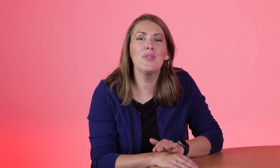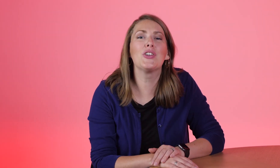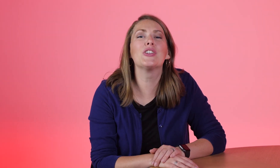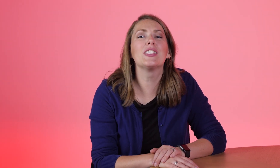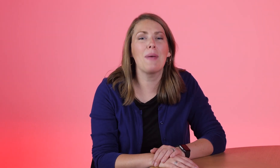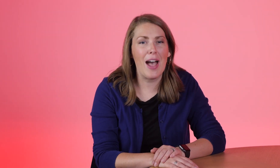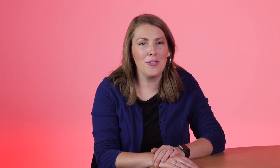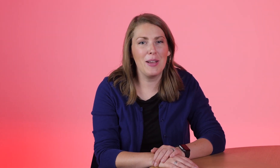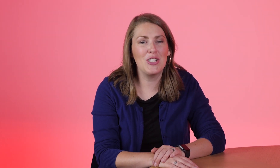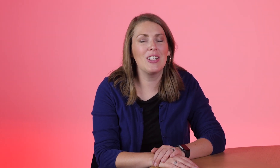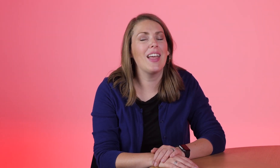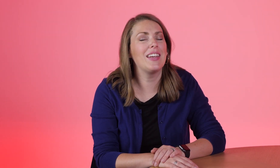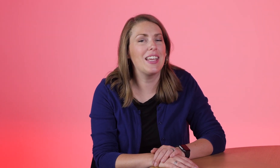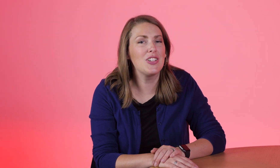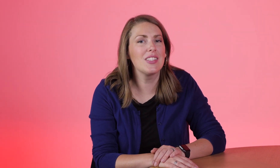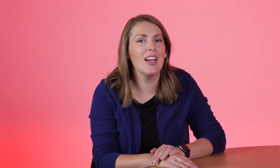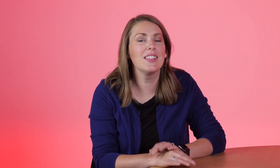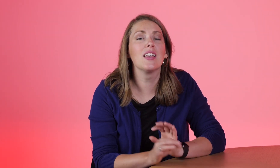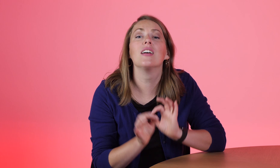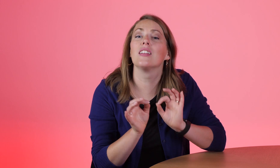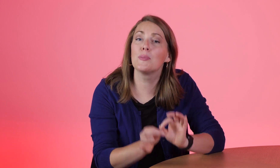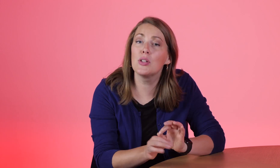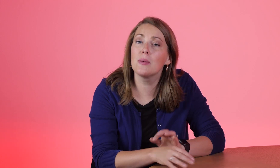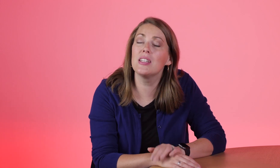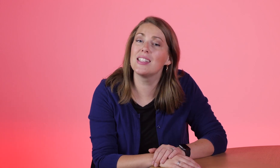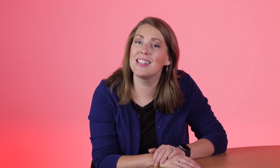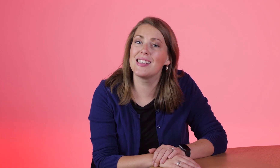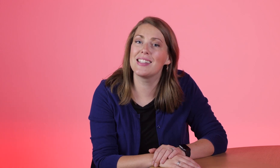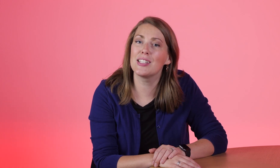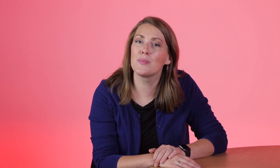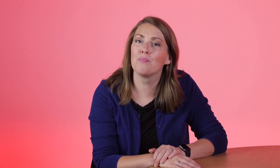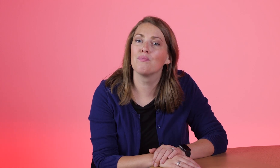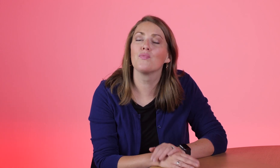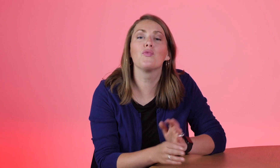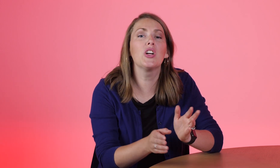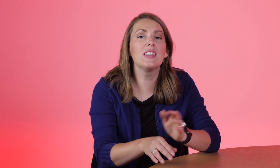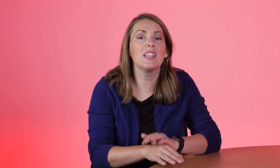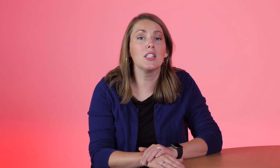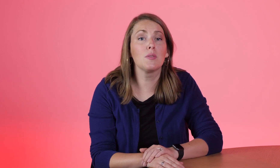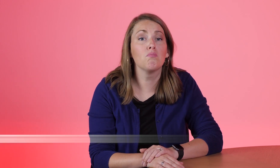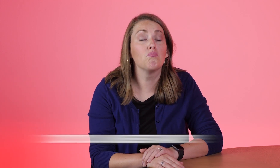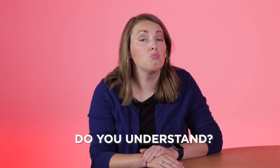you've learned some affirmation and negation signs let's put some into sentences for instance